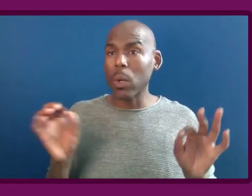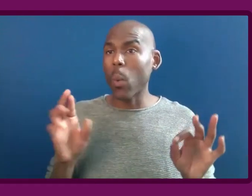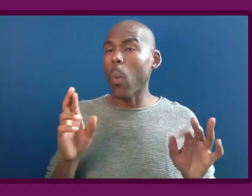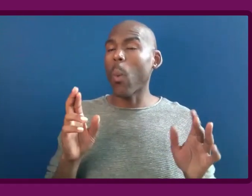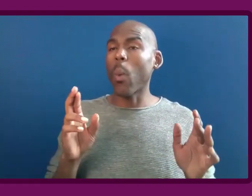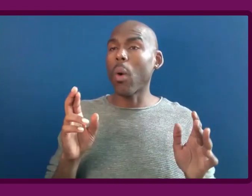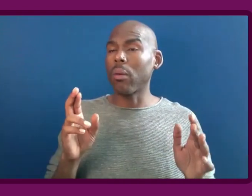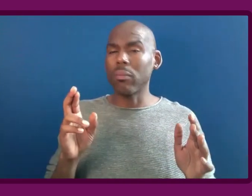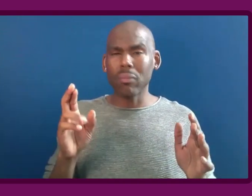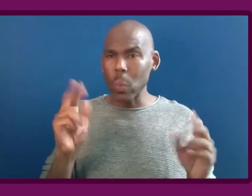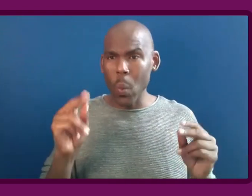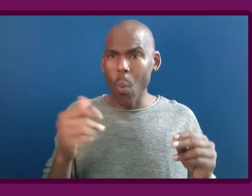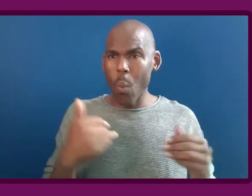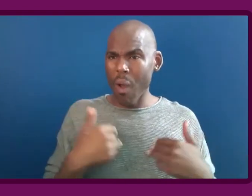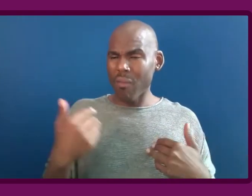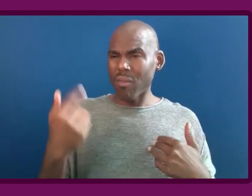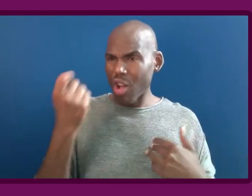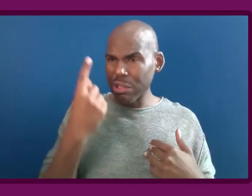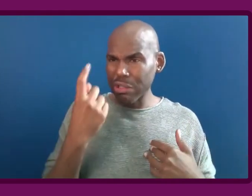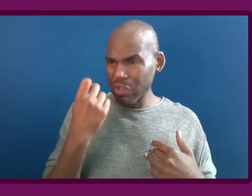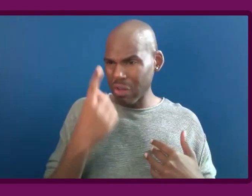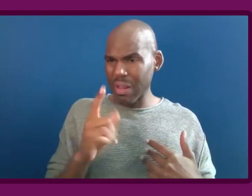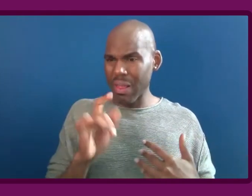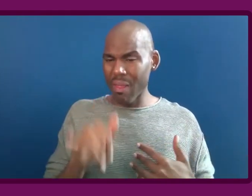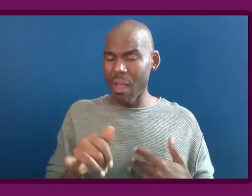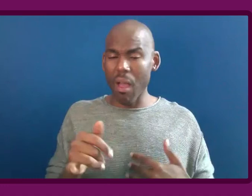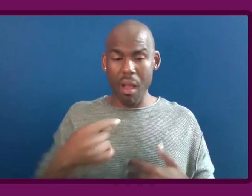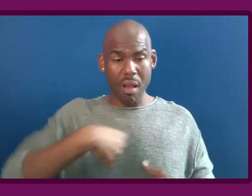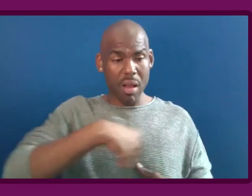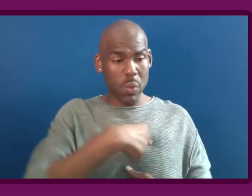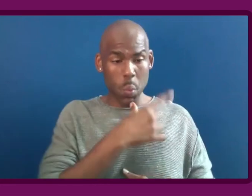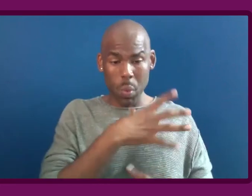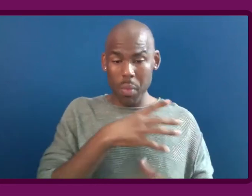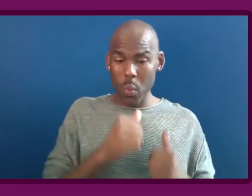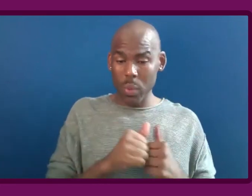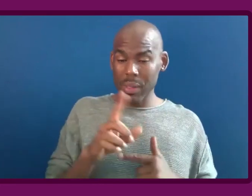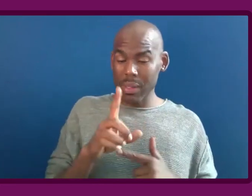We need to also listen to those stories and the particular experiences that they live and how